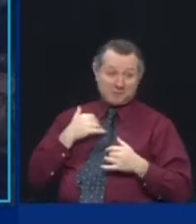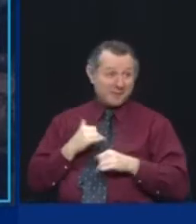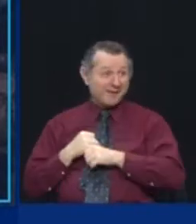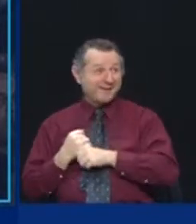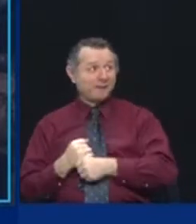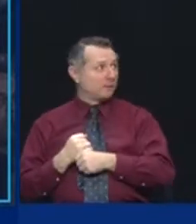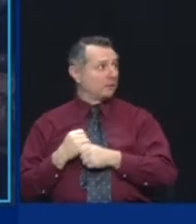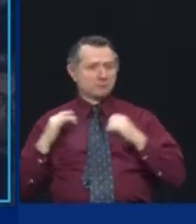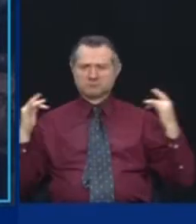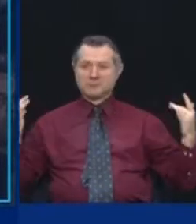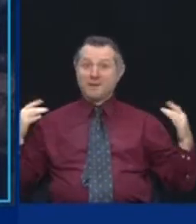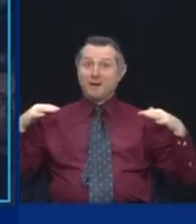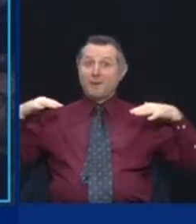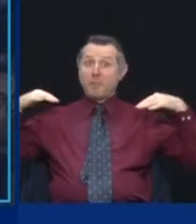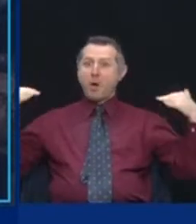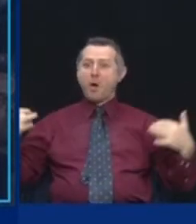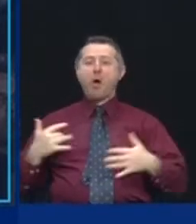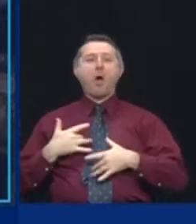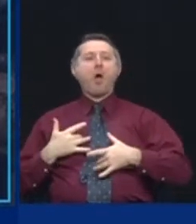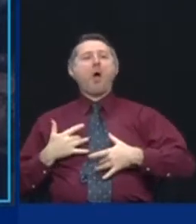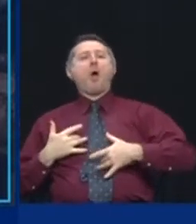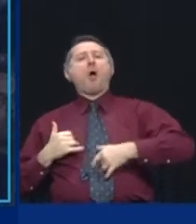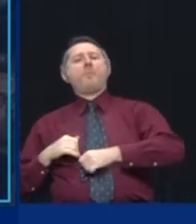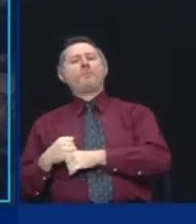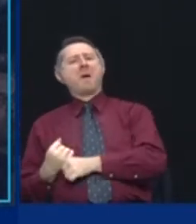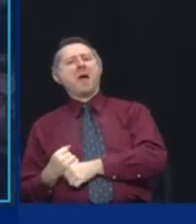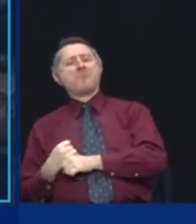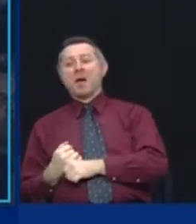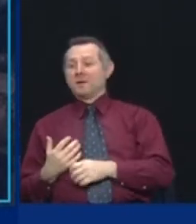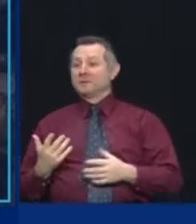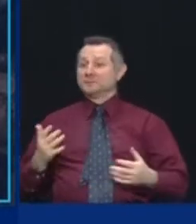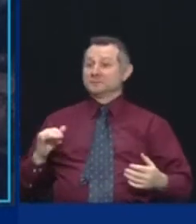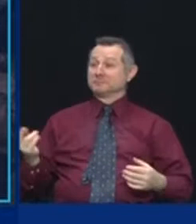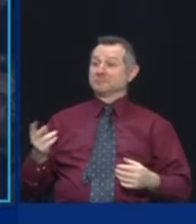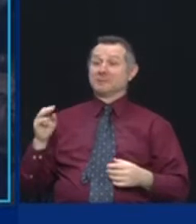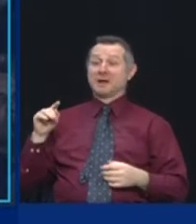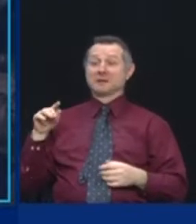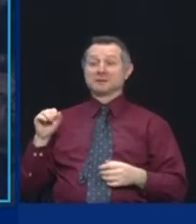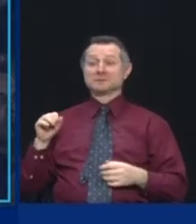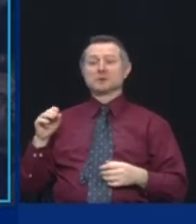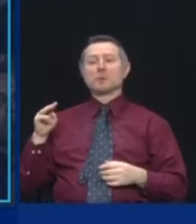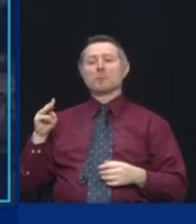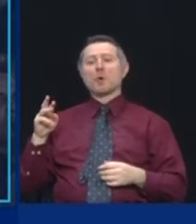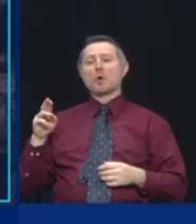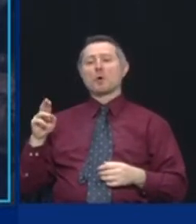IT'S A DIFFERENT EXPERIENCE WITH THE CROWD.